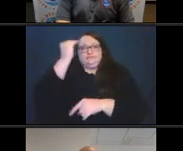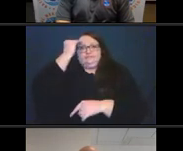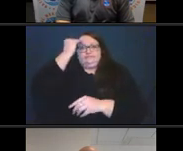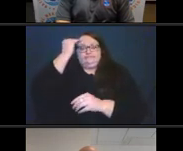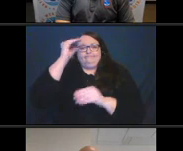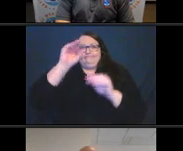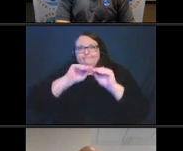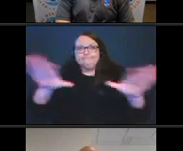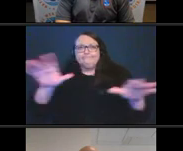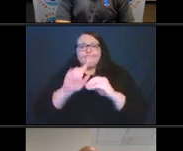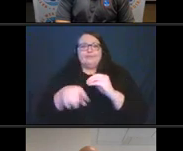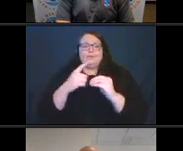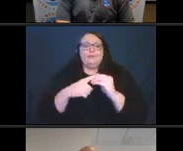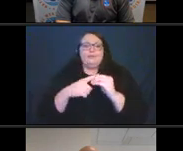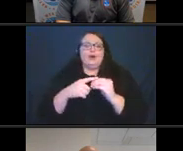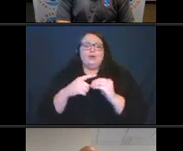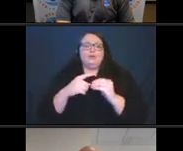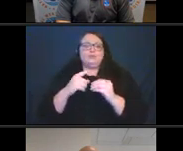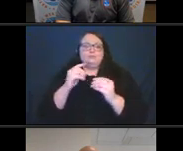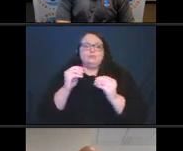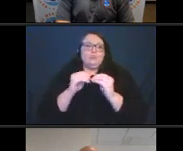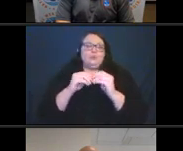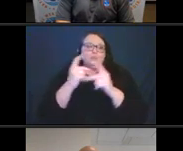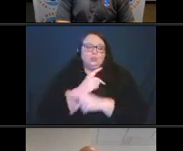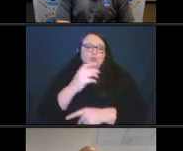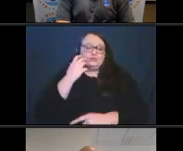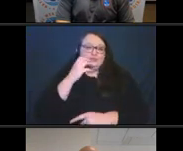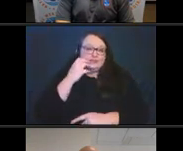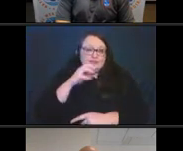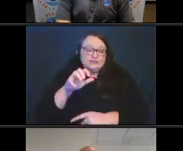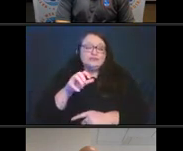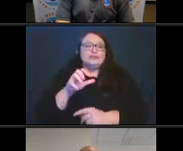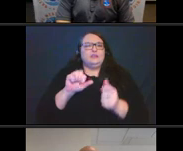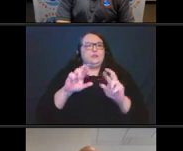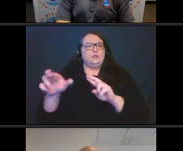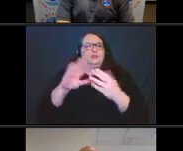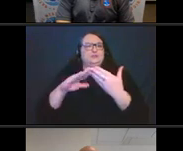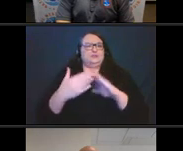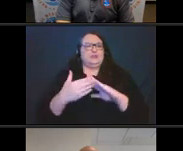cities and our towns through preparedness and emergency action plans, and provide relief in